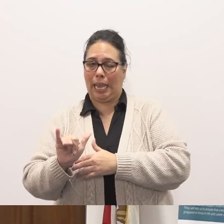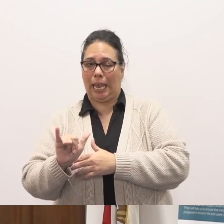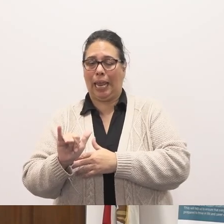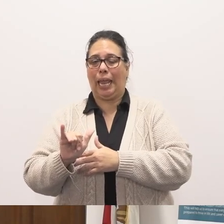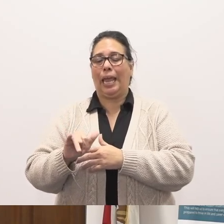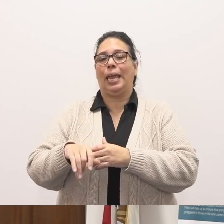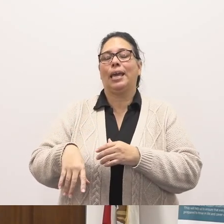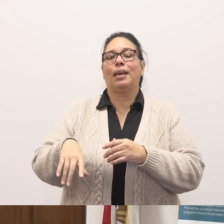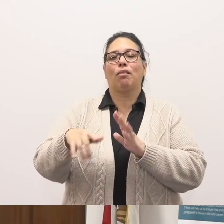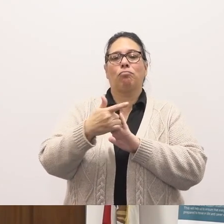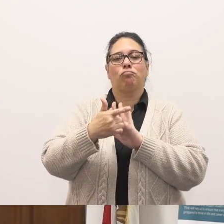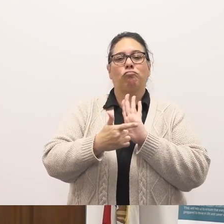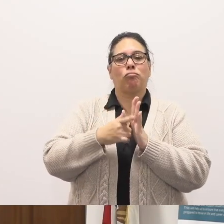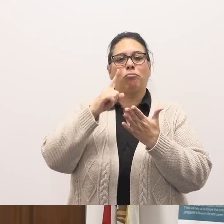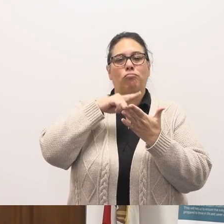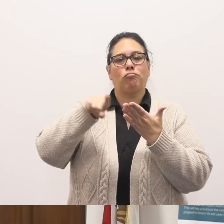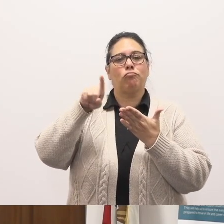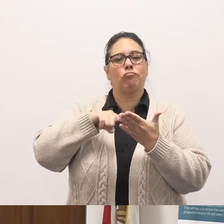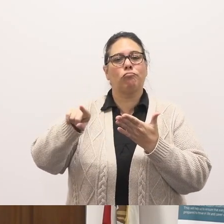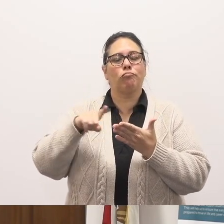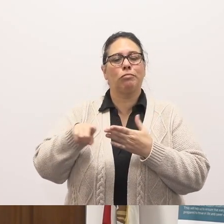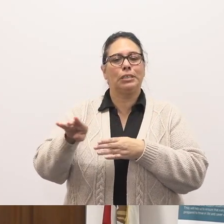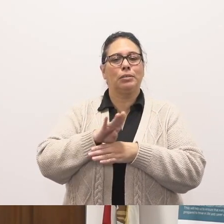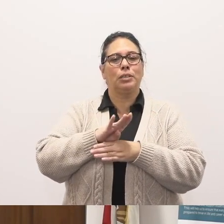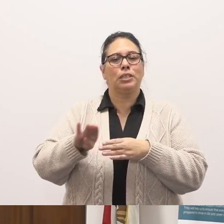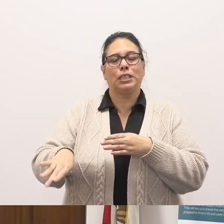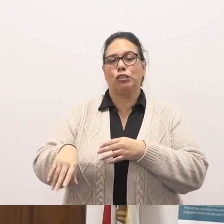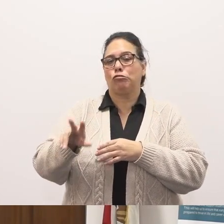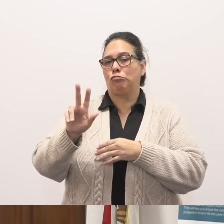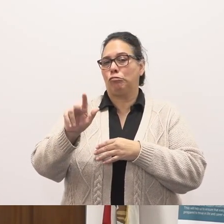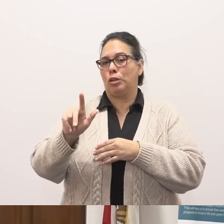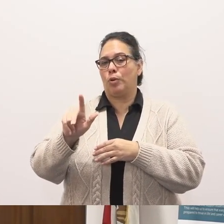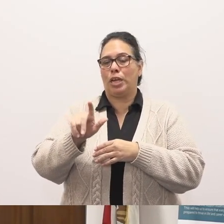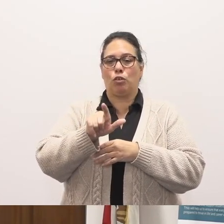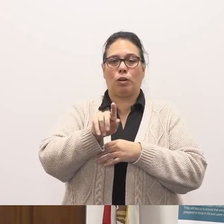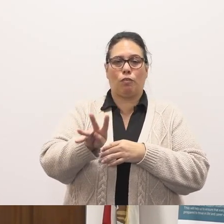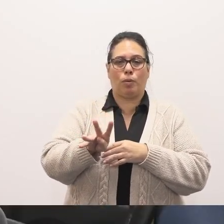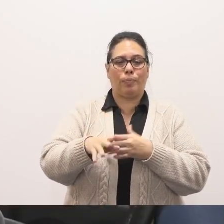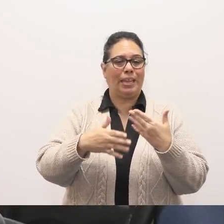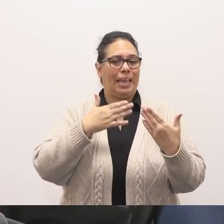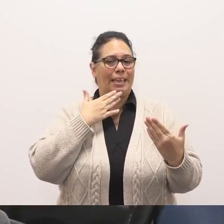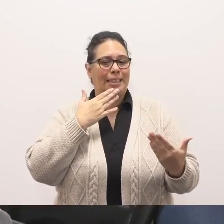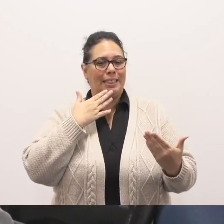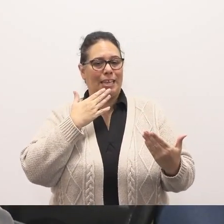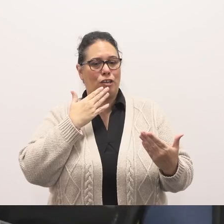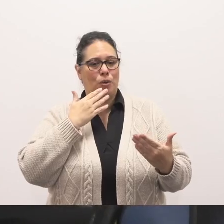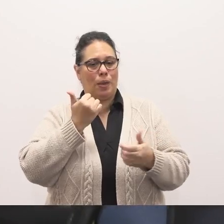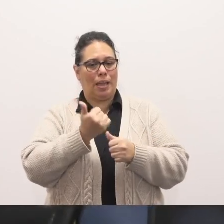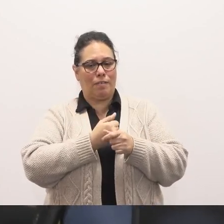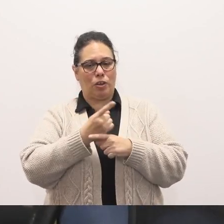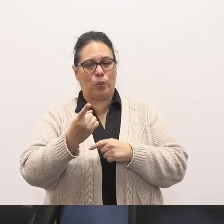of the financial bond audit reports for 23-24. Thank you, Yumi. Good evening everybody.